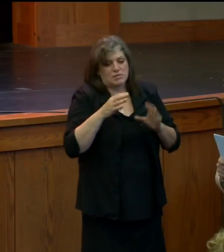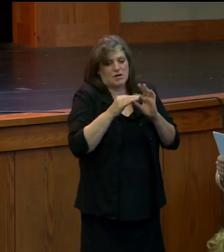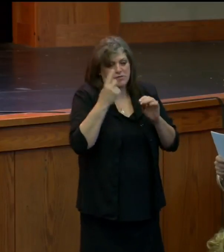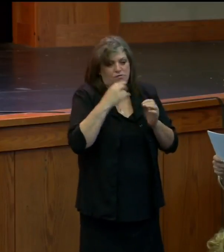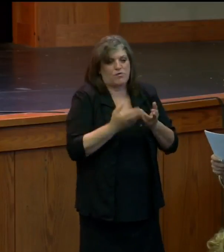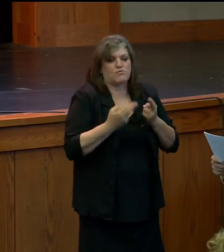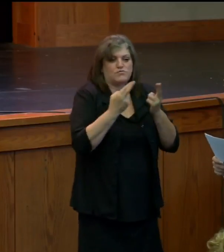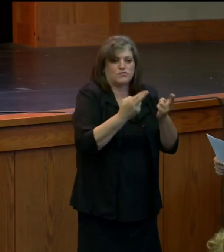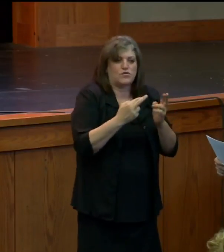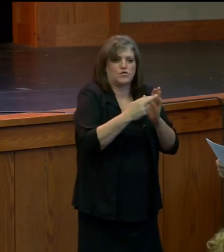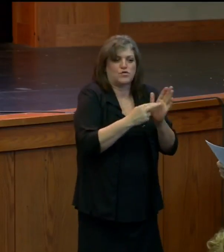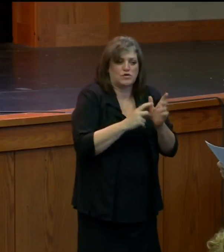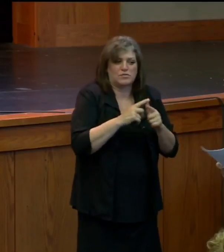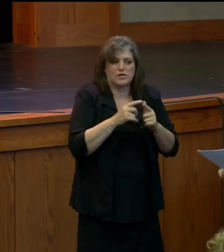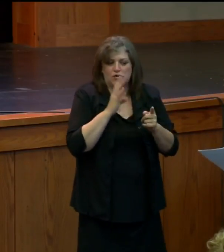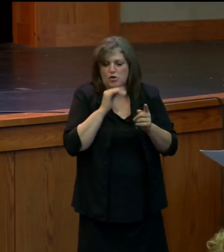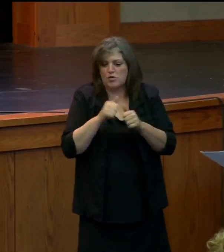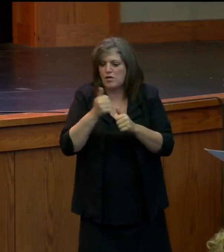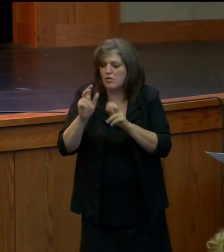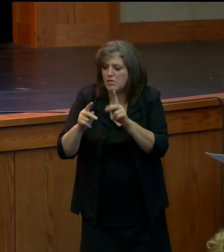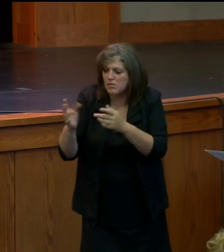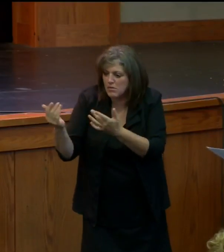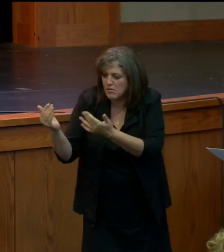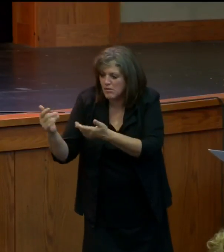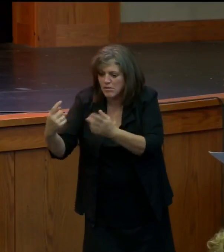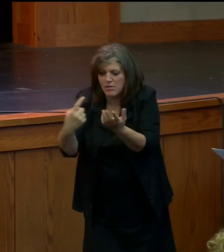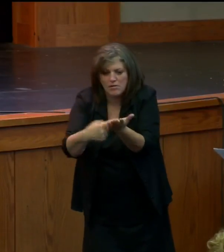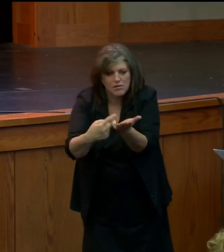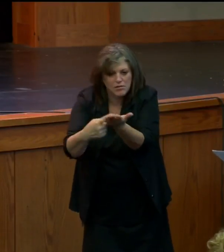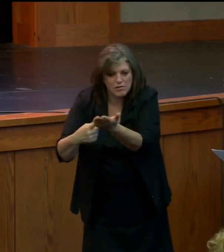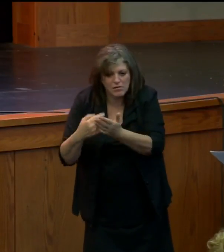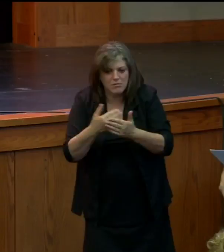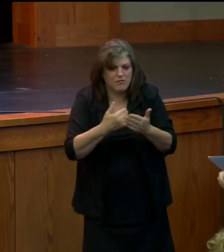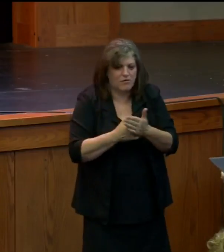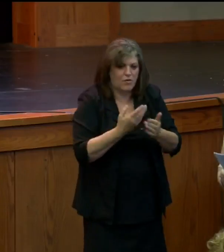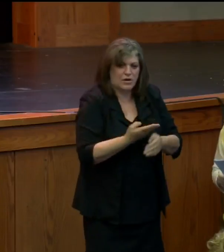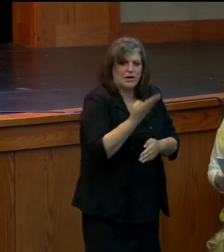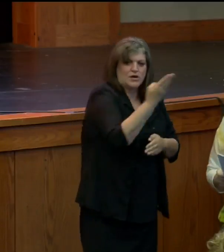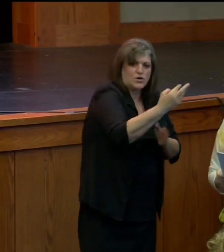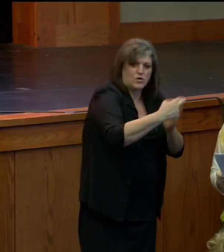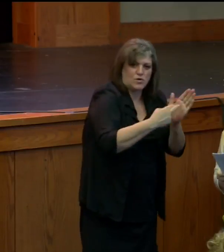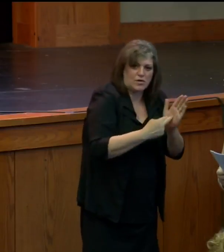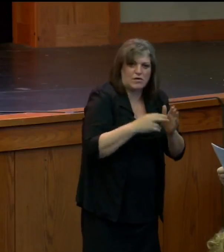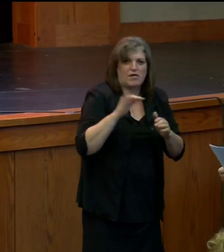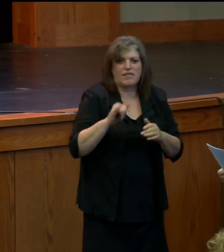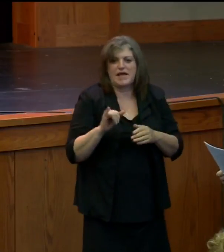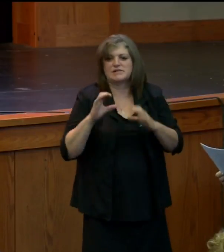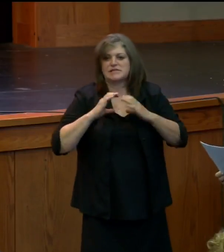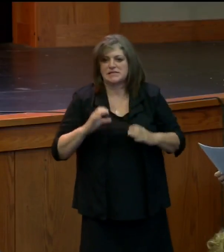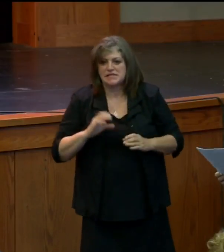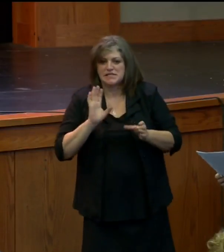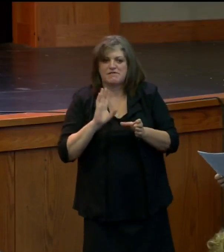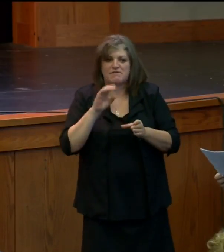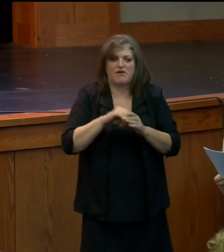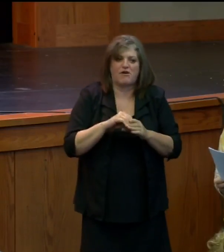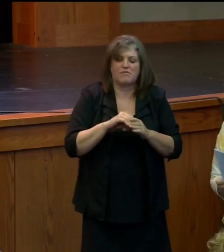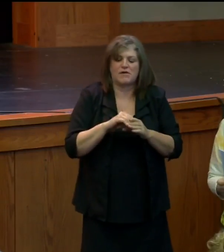OFTEN SPEAK WITH INTERESTED PARTIES AND HOST ROUNDTABLES BEFORE ISSUING REGS. THAT IS CITIZEN INVOLVEMENT AND RULEMAKING GOES WELL BEYOND WHAT